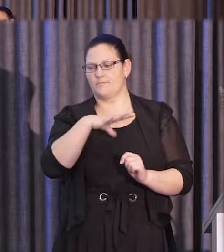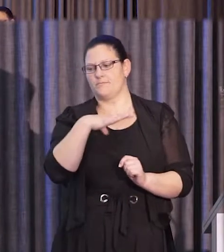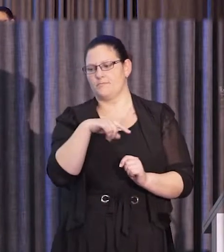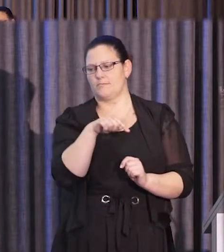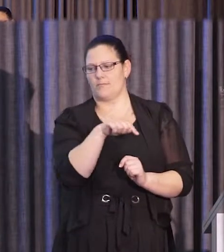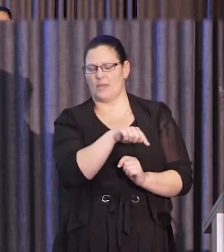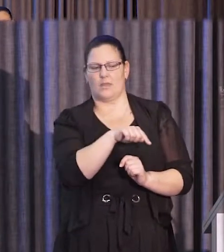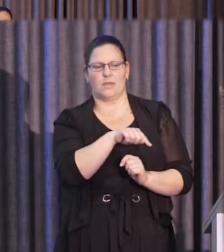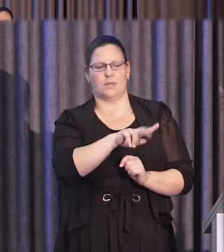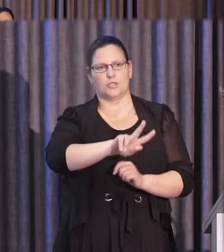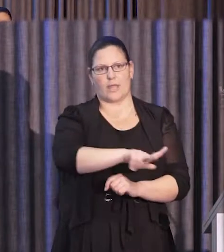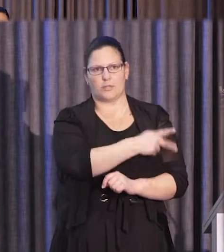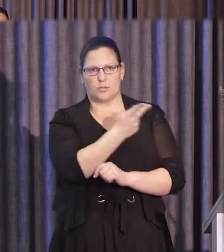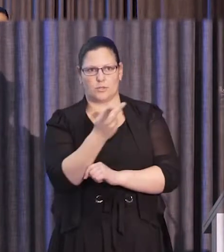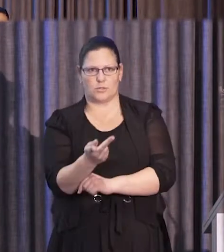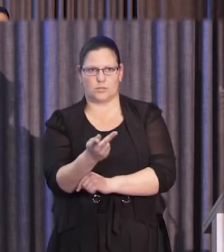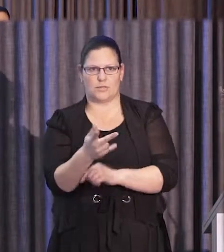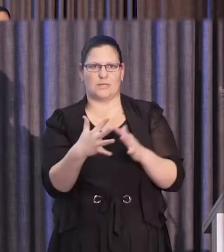to the NDIS, (coughs), thank you, Bronya,